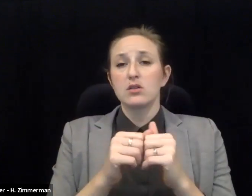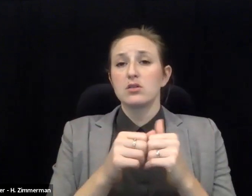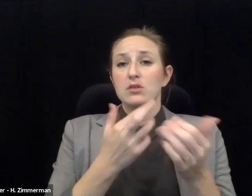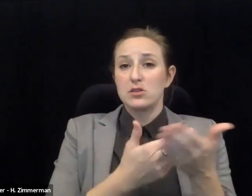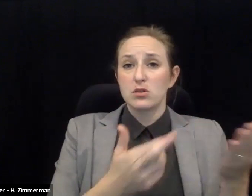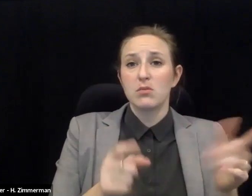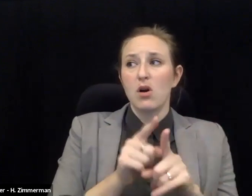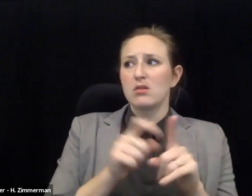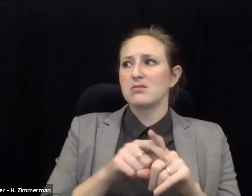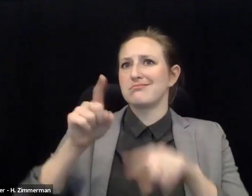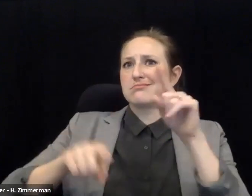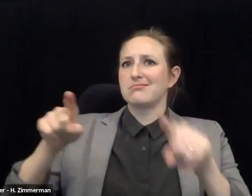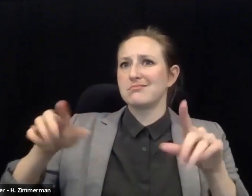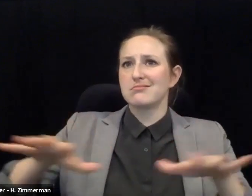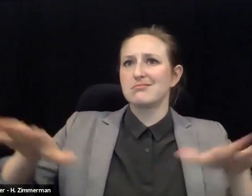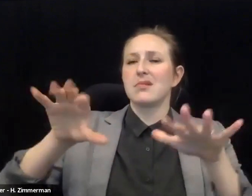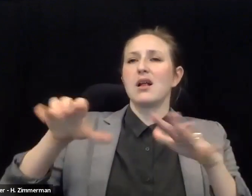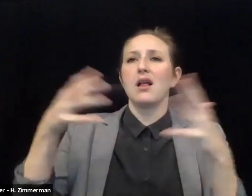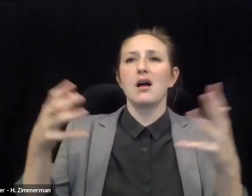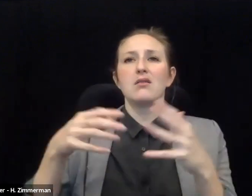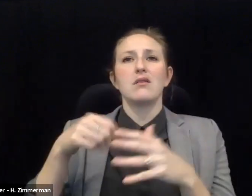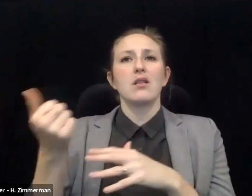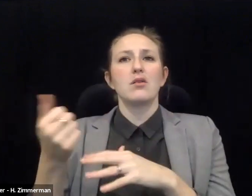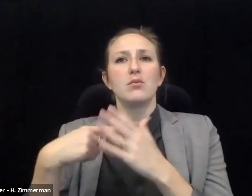On a larger program like professors like individuals